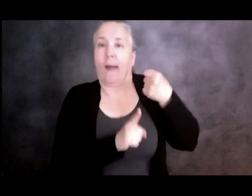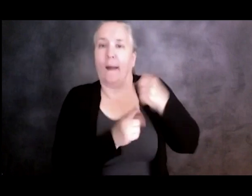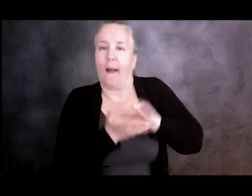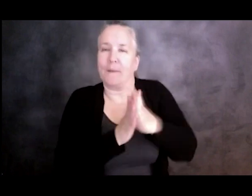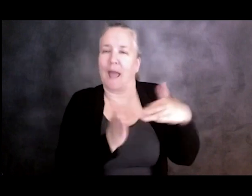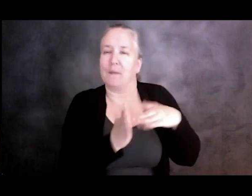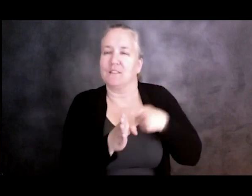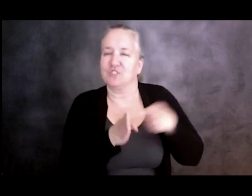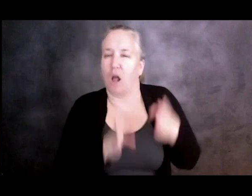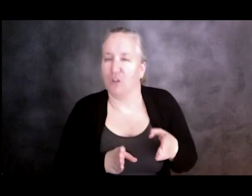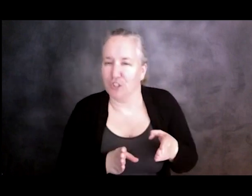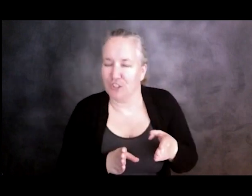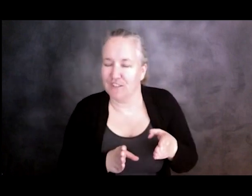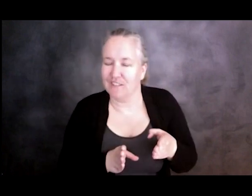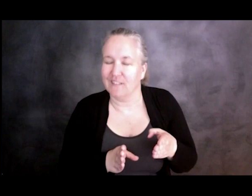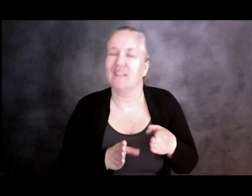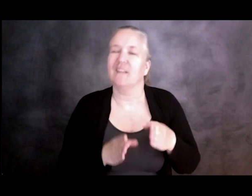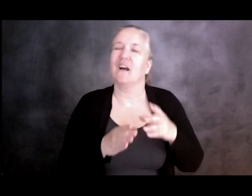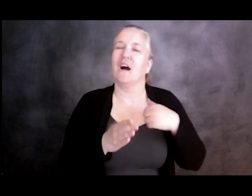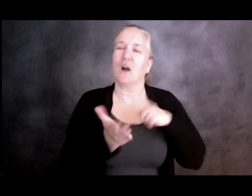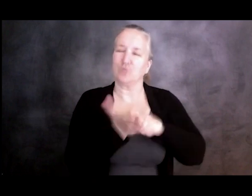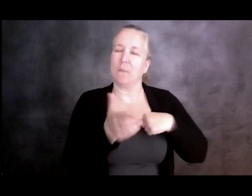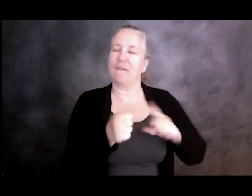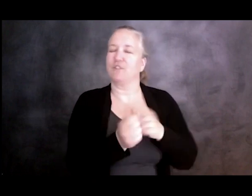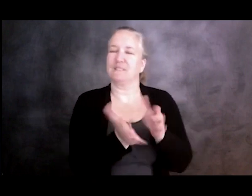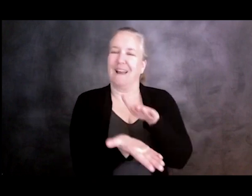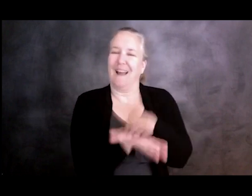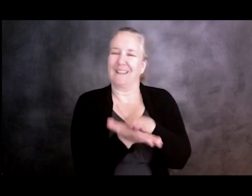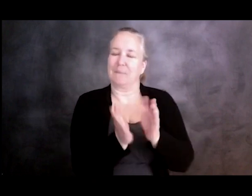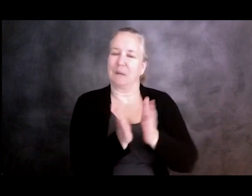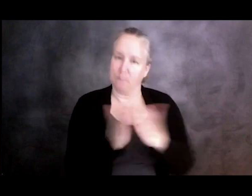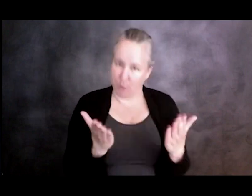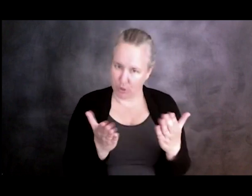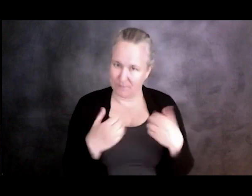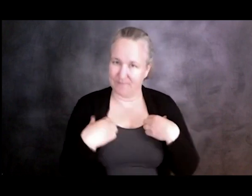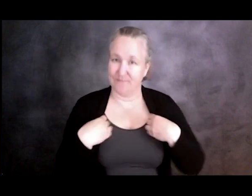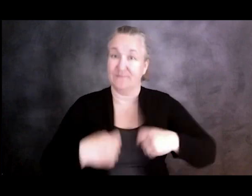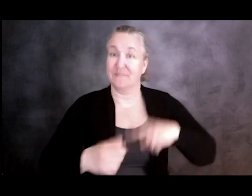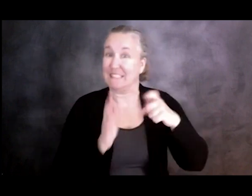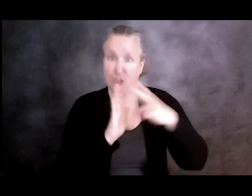And then I wrote my first academic book, which none of you need to read. I never reread it.